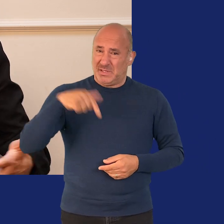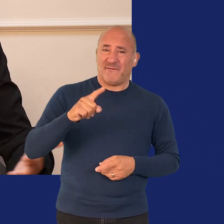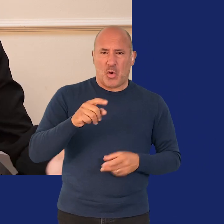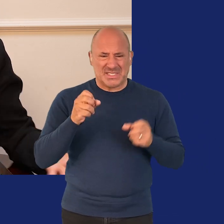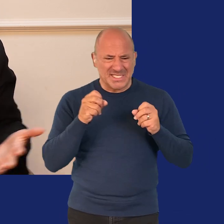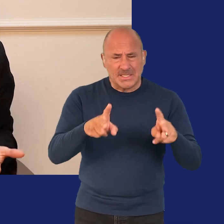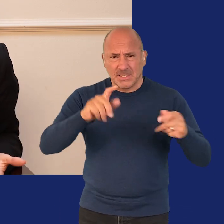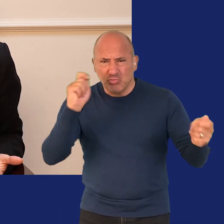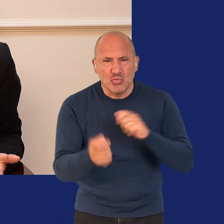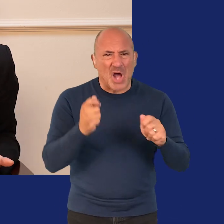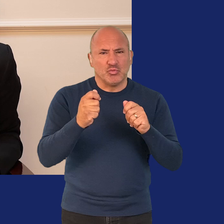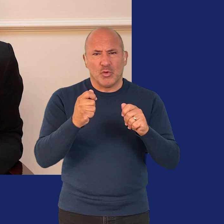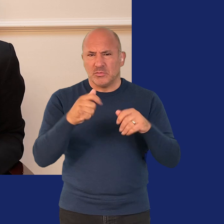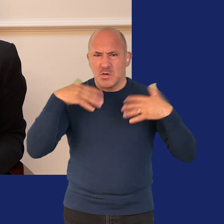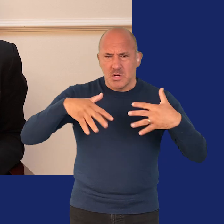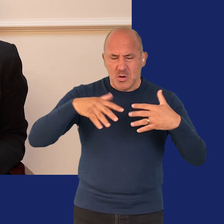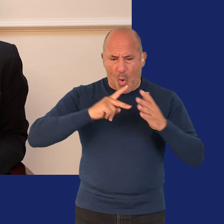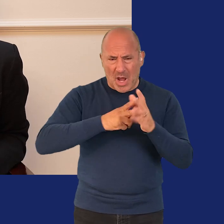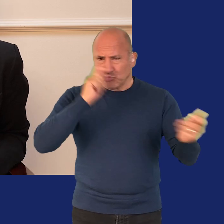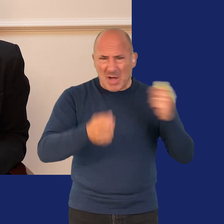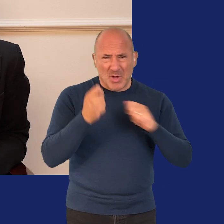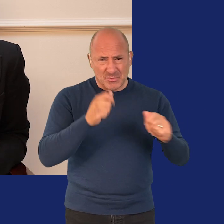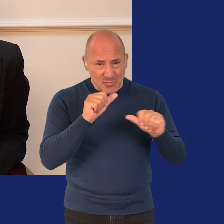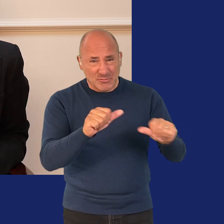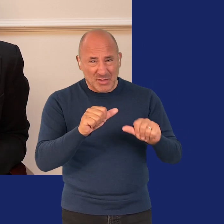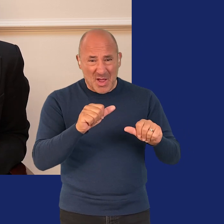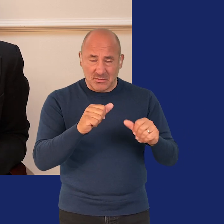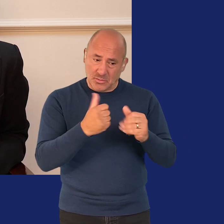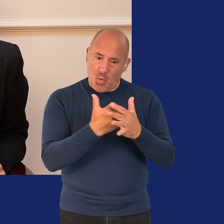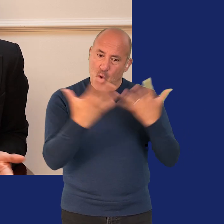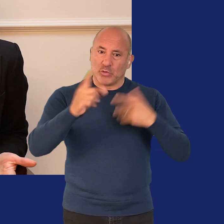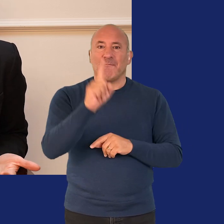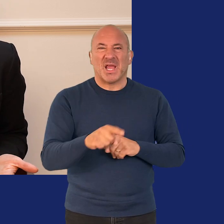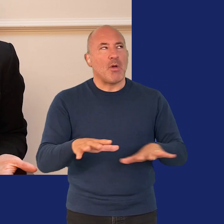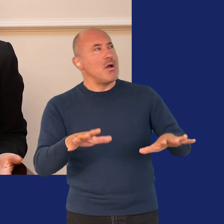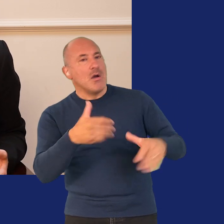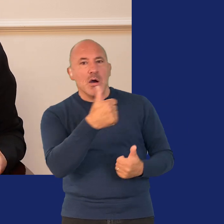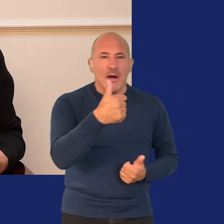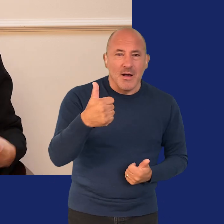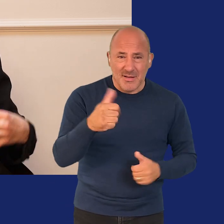and to make those fundamental changes to organizations. Um, and that impacts a lot of people, but you don't often